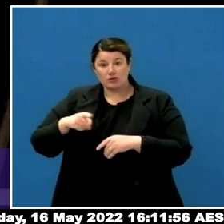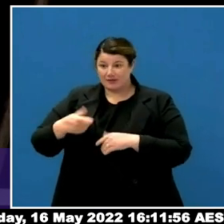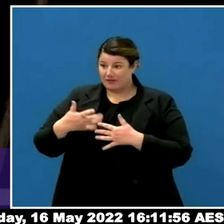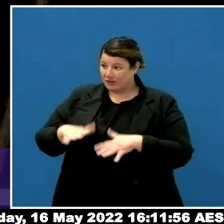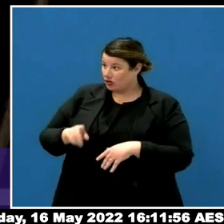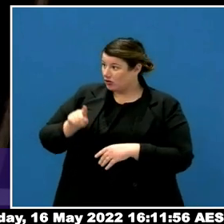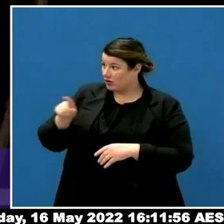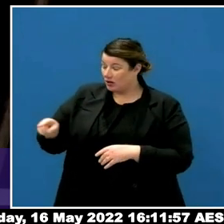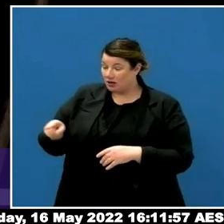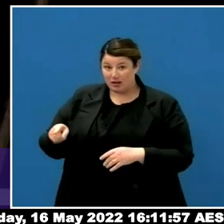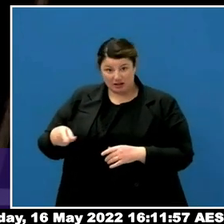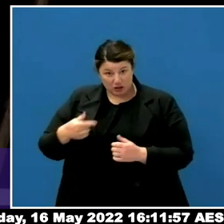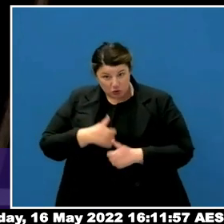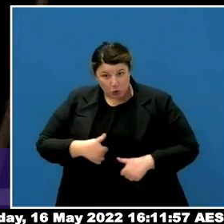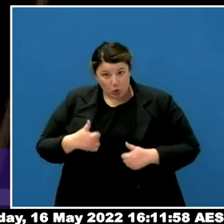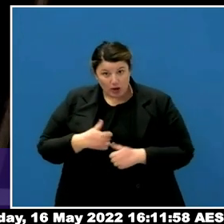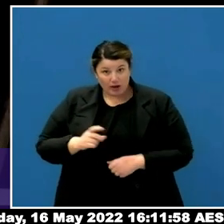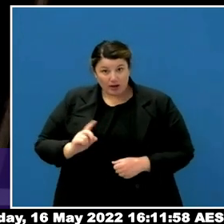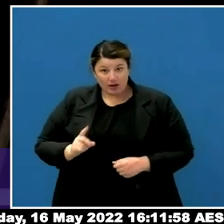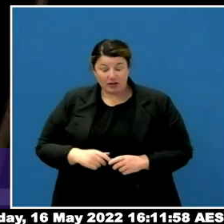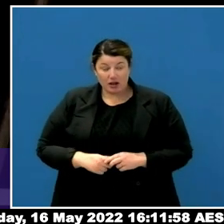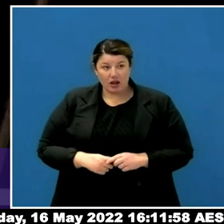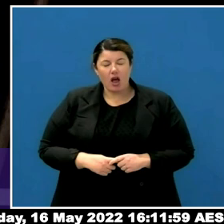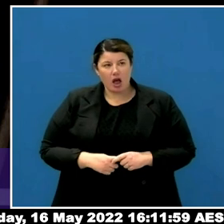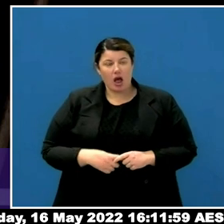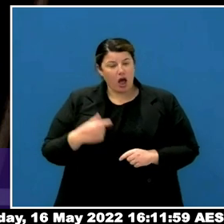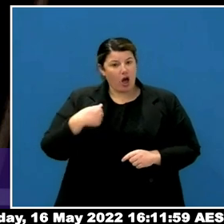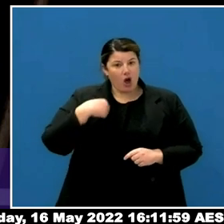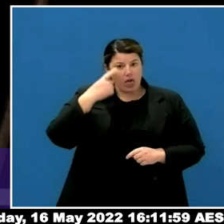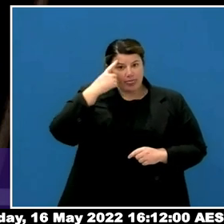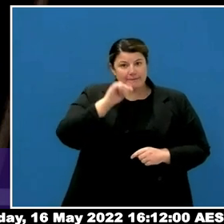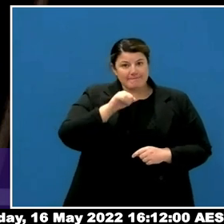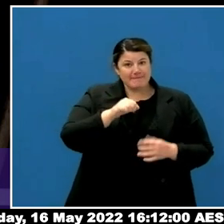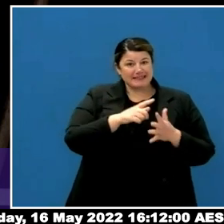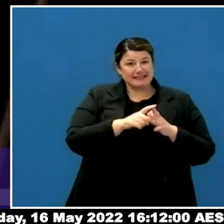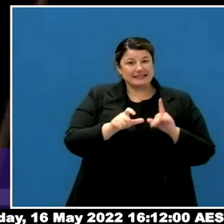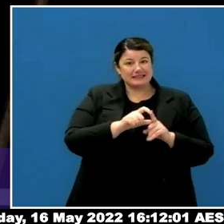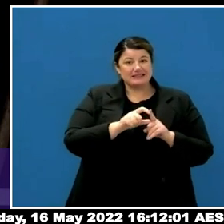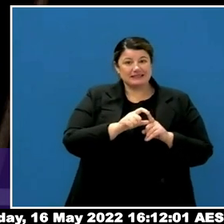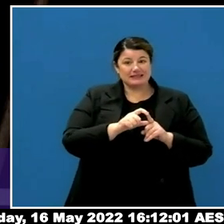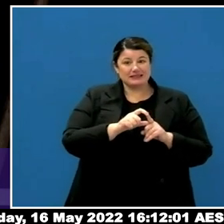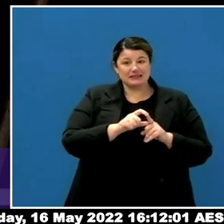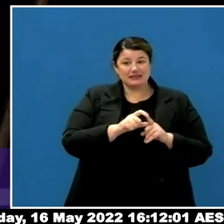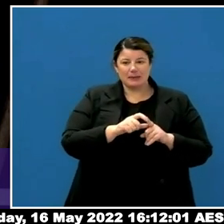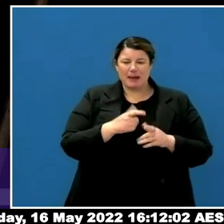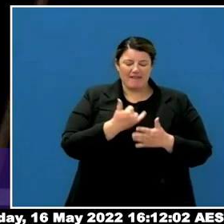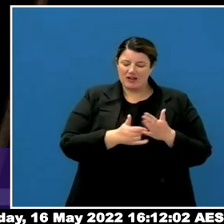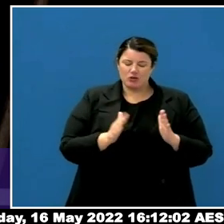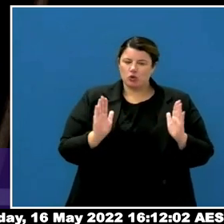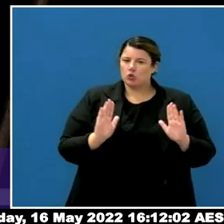I think he did. But it was very, very short period of time because his